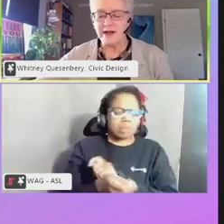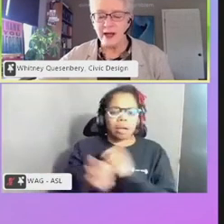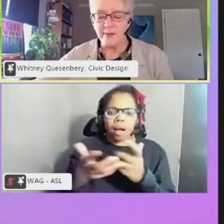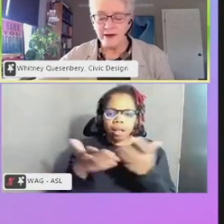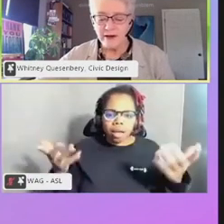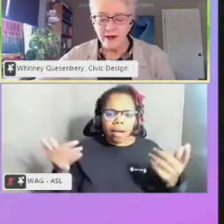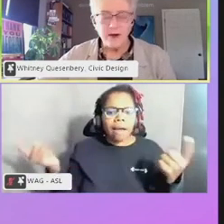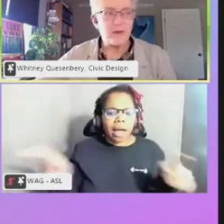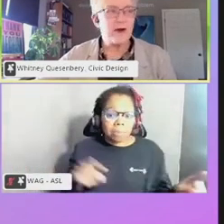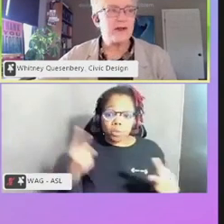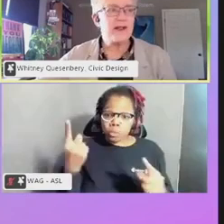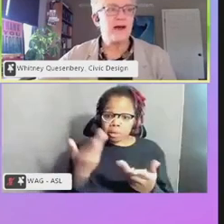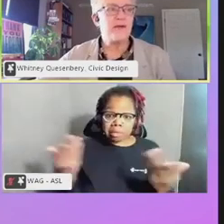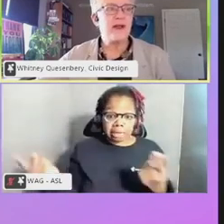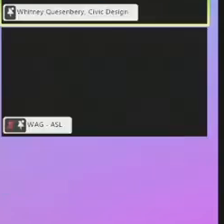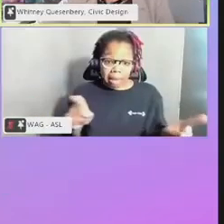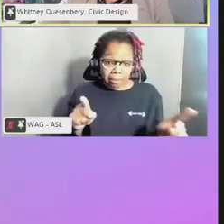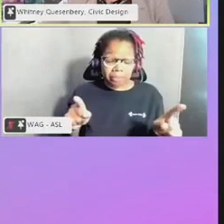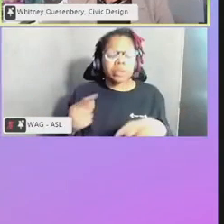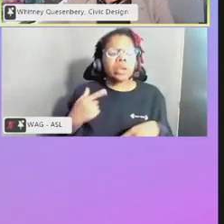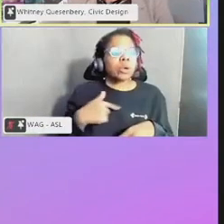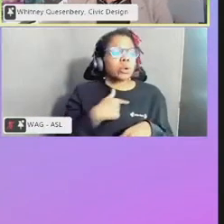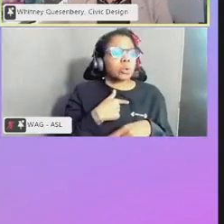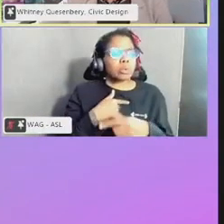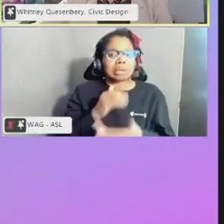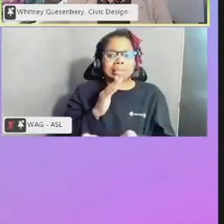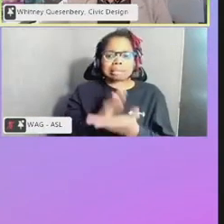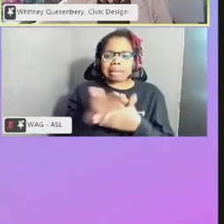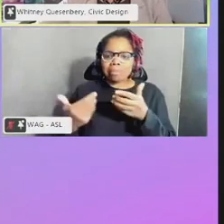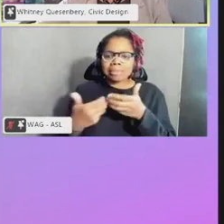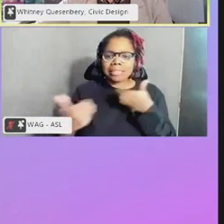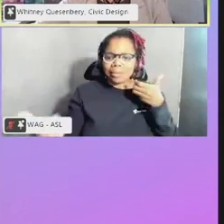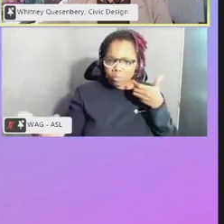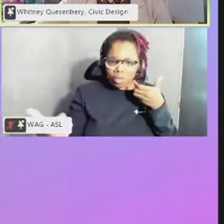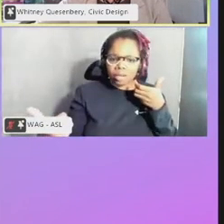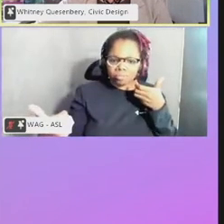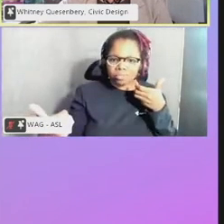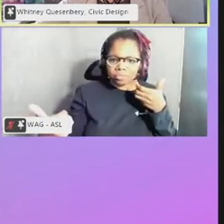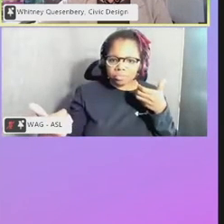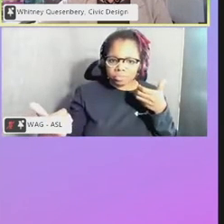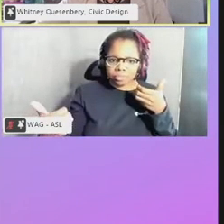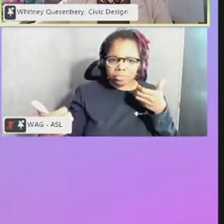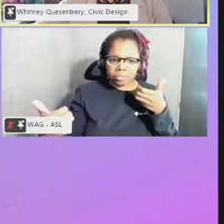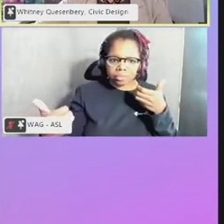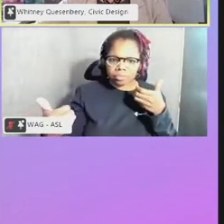February of 2021. This was a big jump. A lot of things happened in there. One of the